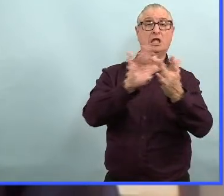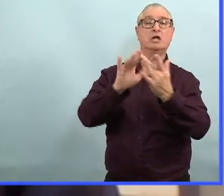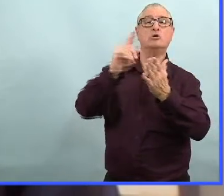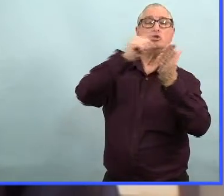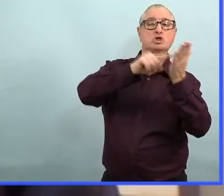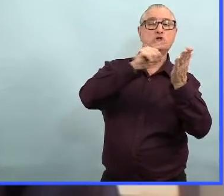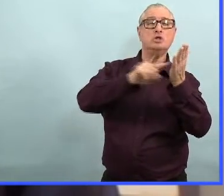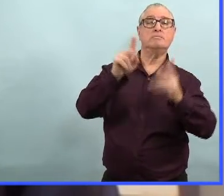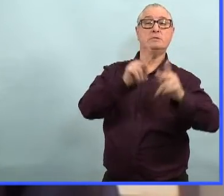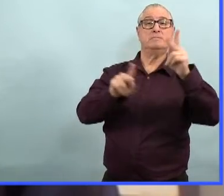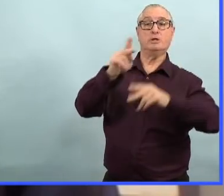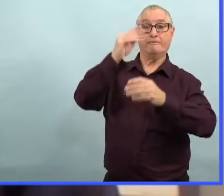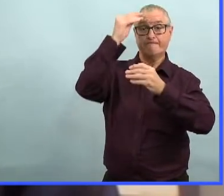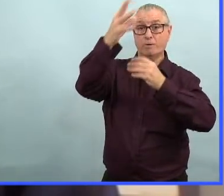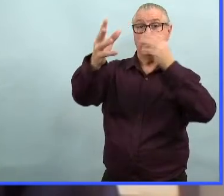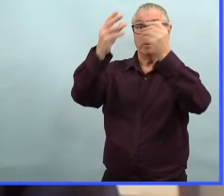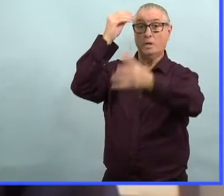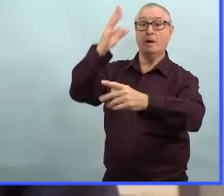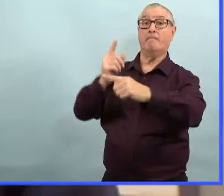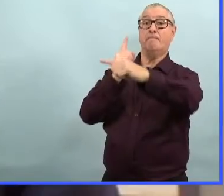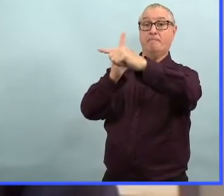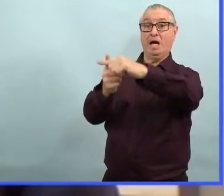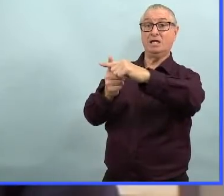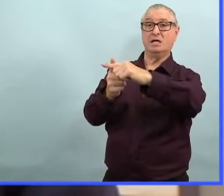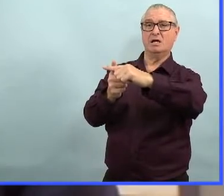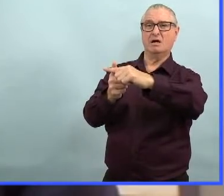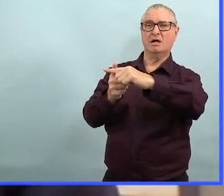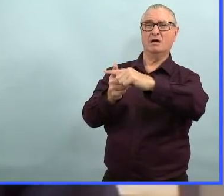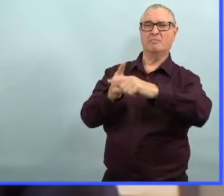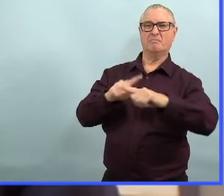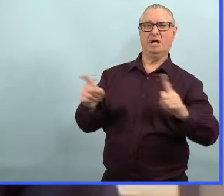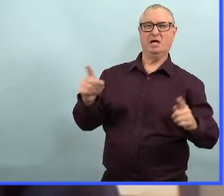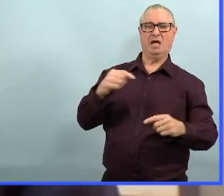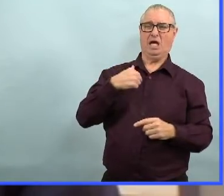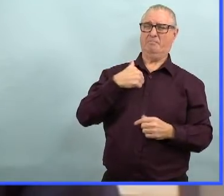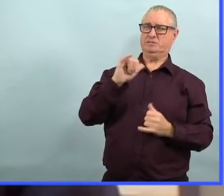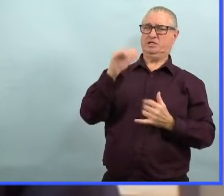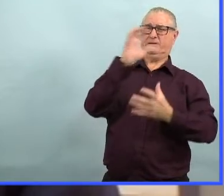you use text messages and what percentage of people are not actually picking up the phone